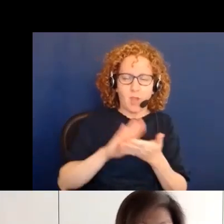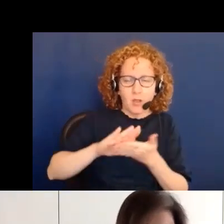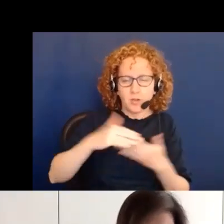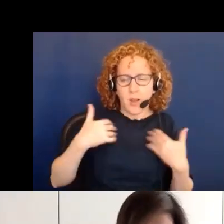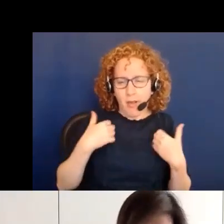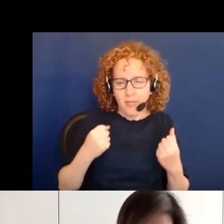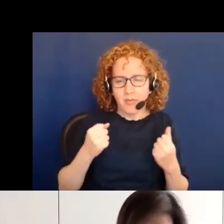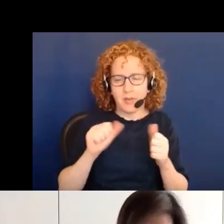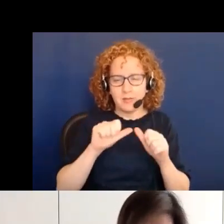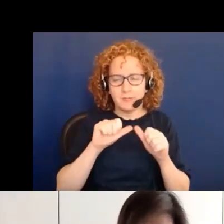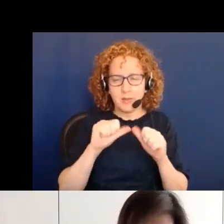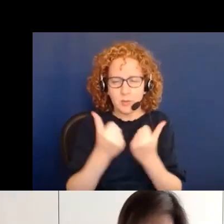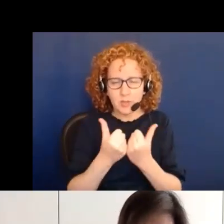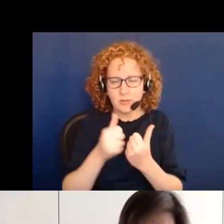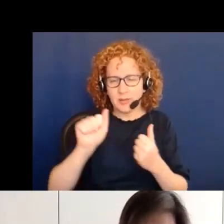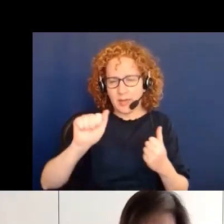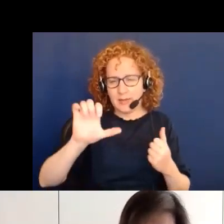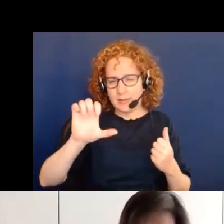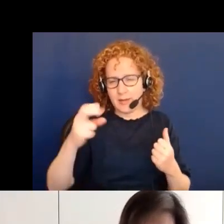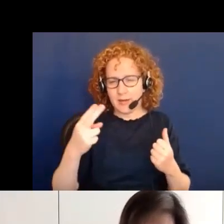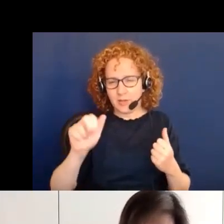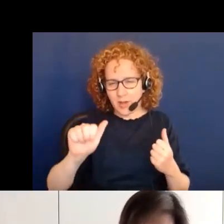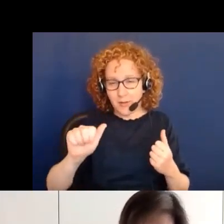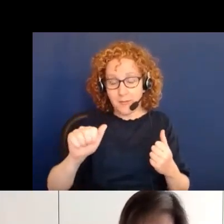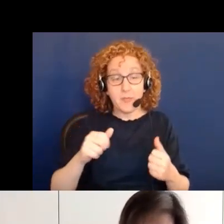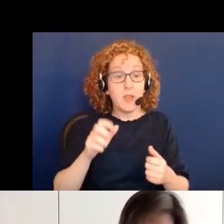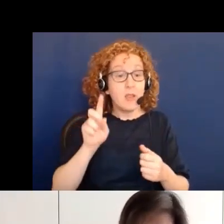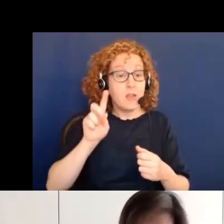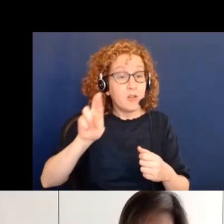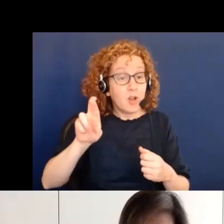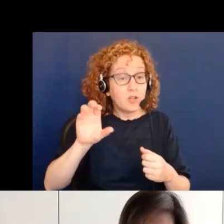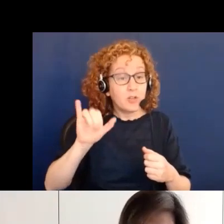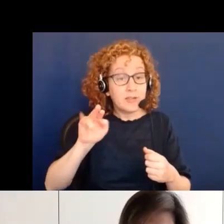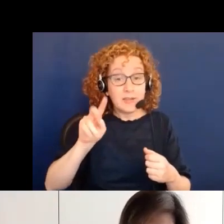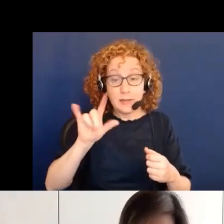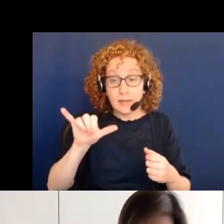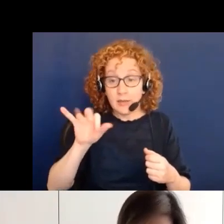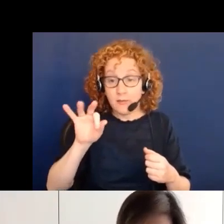Dr. Cindy Friedman is from the Centers for Disease Control and Prevention